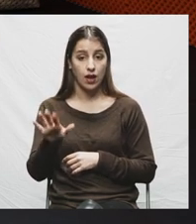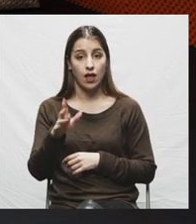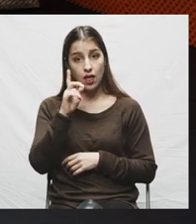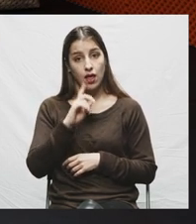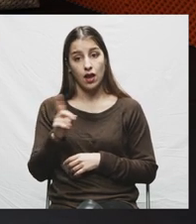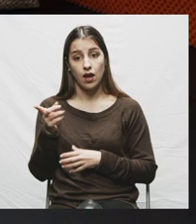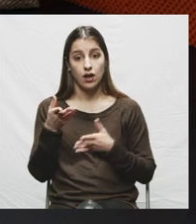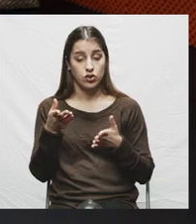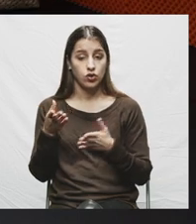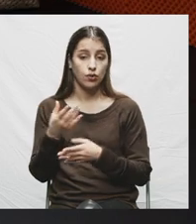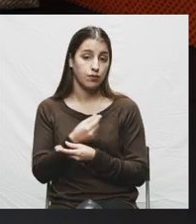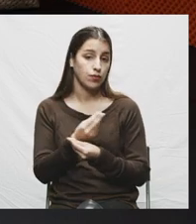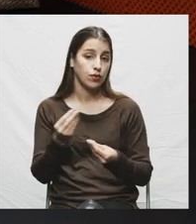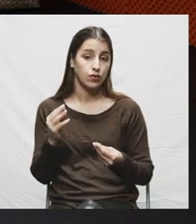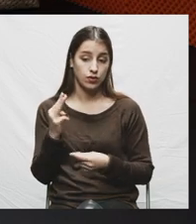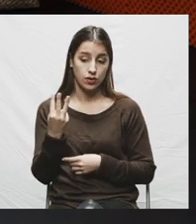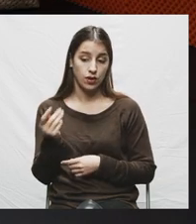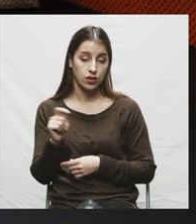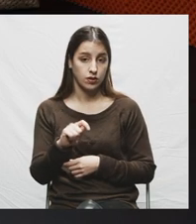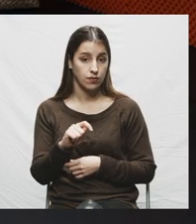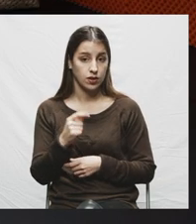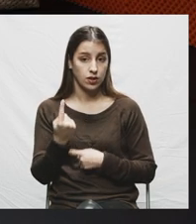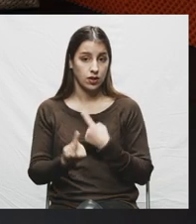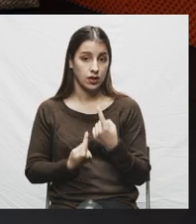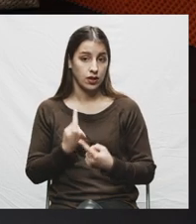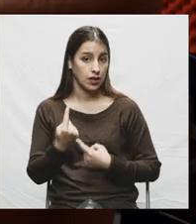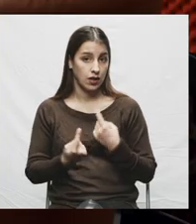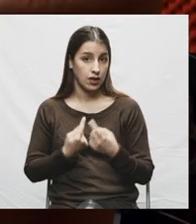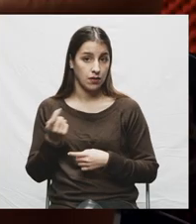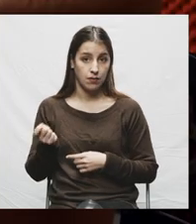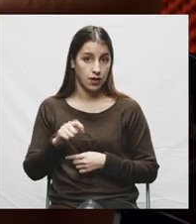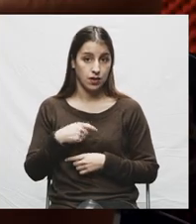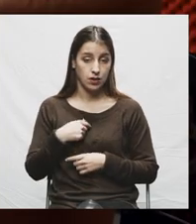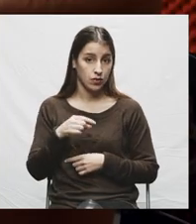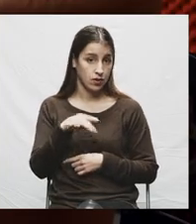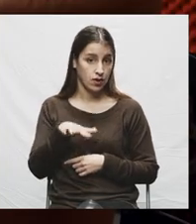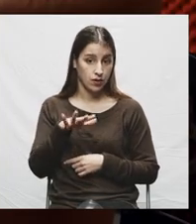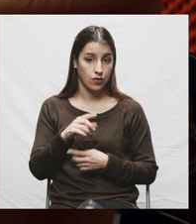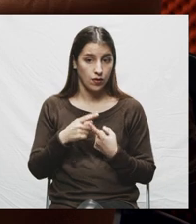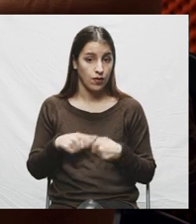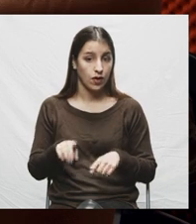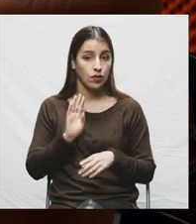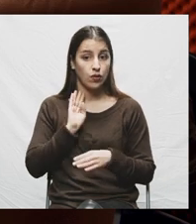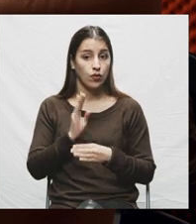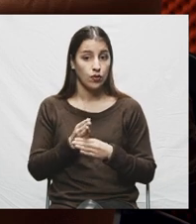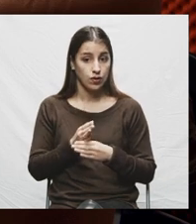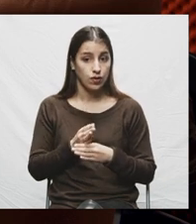but she helped me a lot. But those first three months, each month I stayed in a different place. Last one was at…